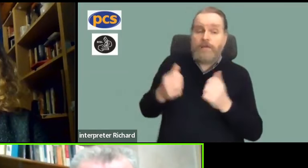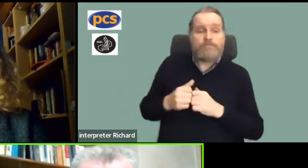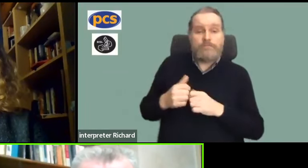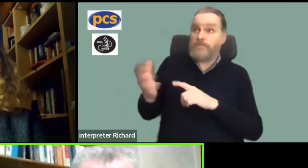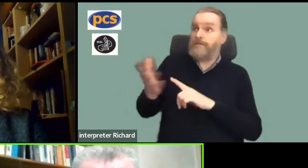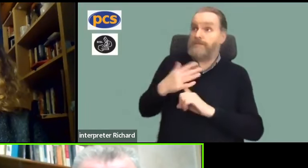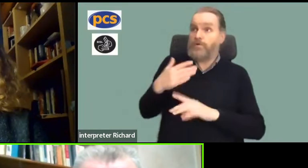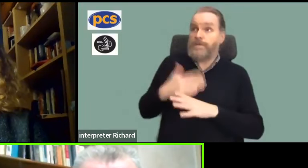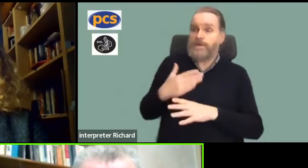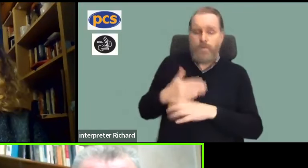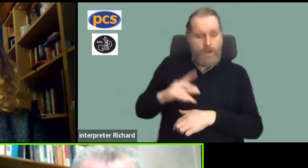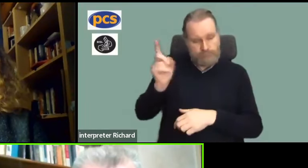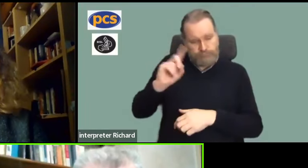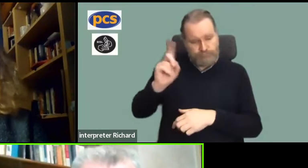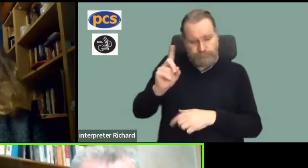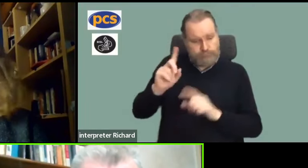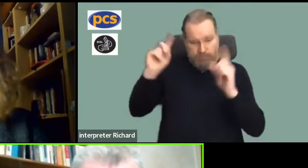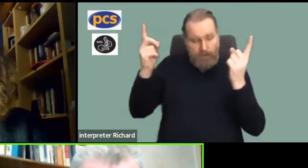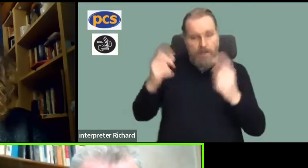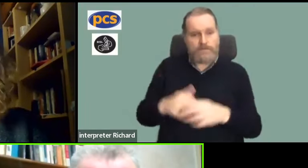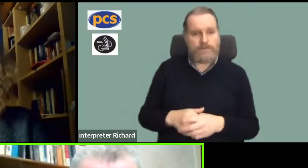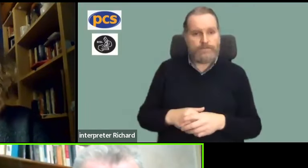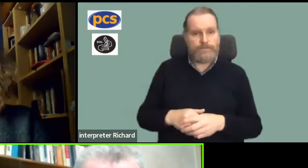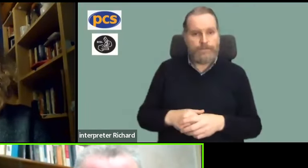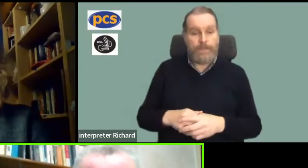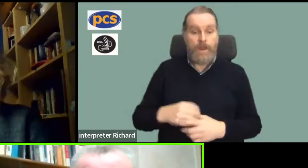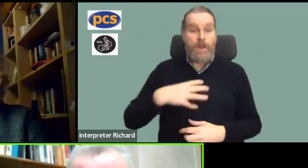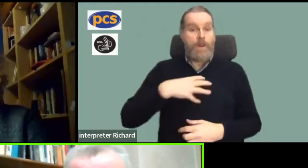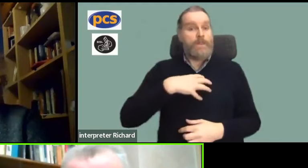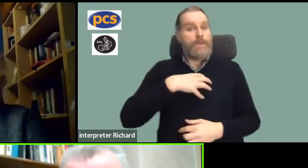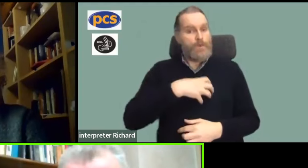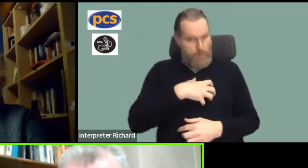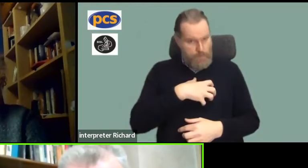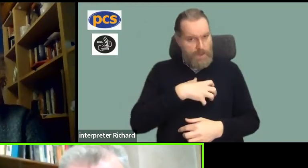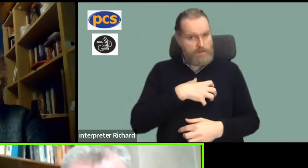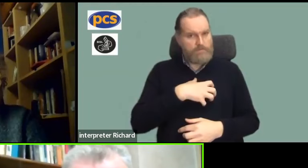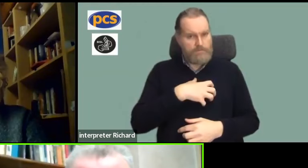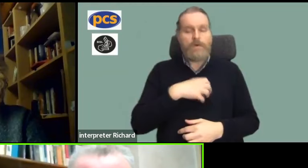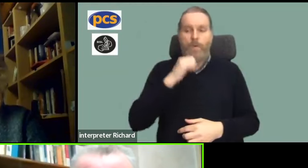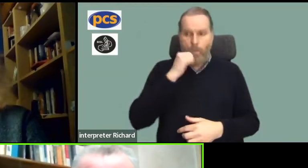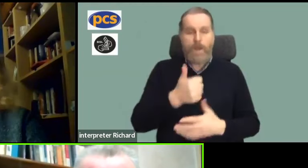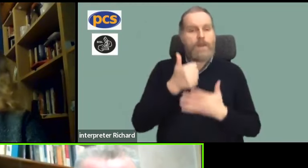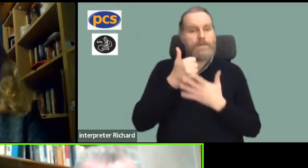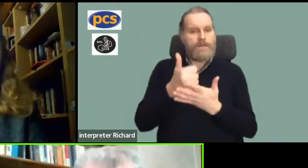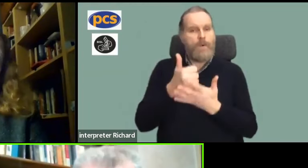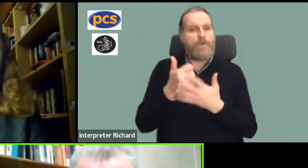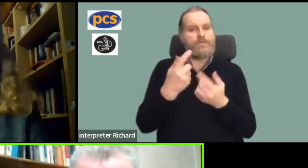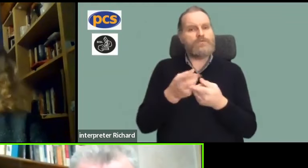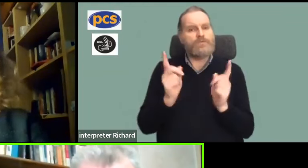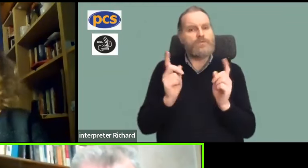of Of people's workplaces, nobody can make people go in and the the Union will obviously the Union will obviously seek to support any